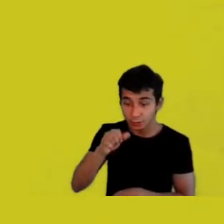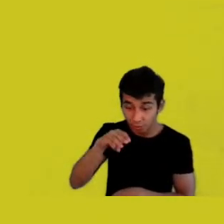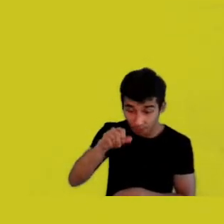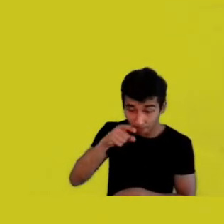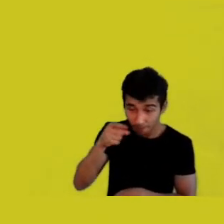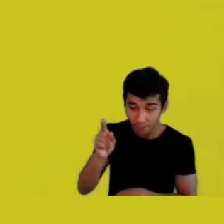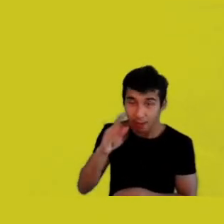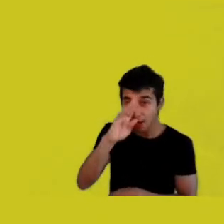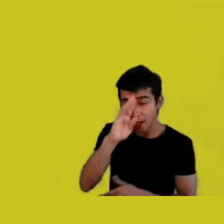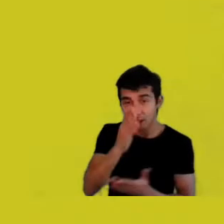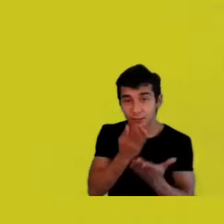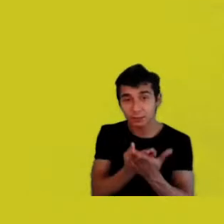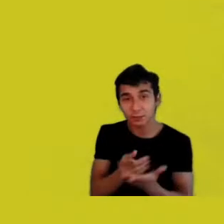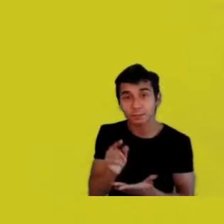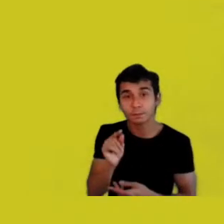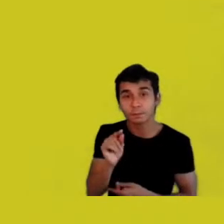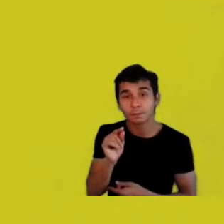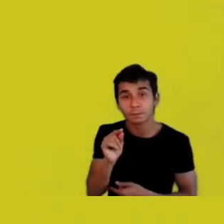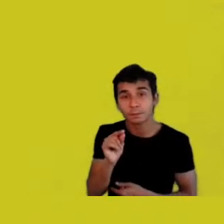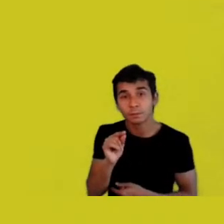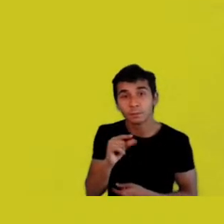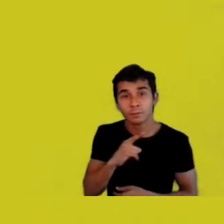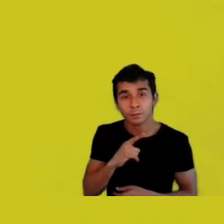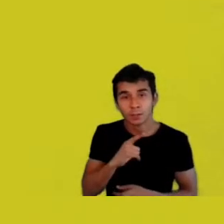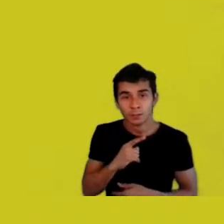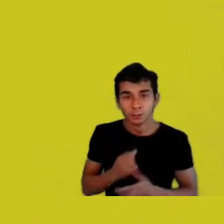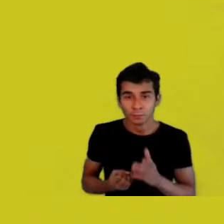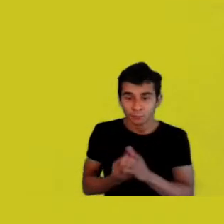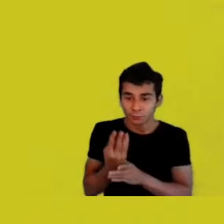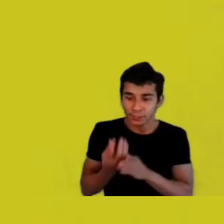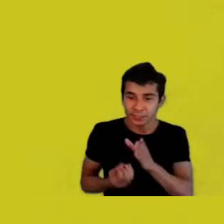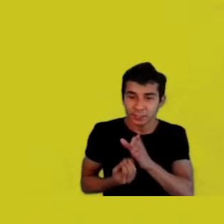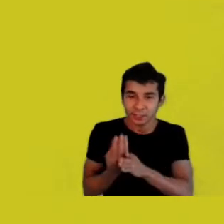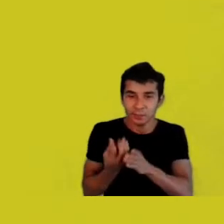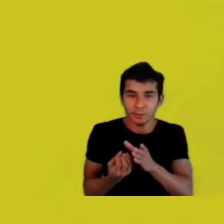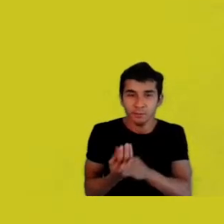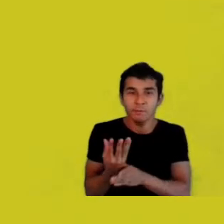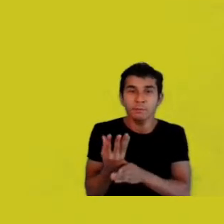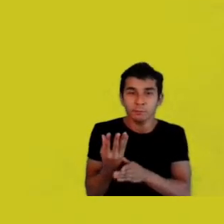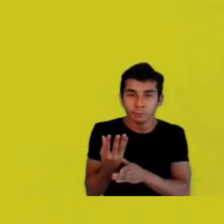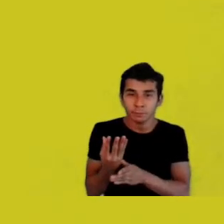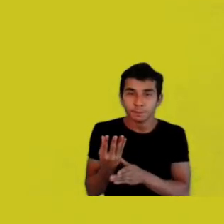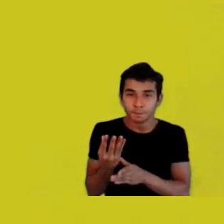They are flows of intensity, of strength, characteristic of these complex Amazonic environments,